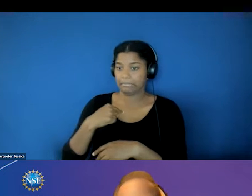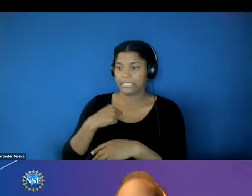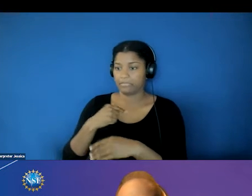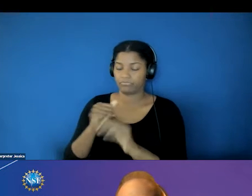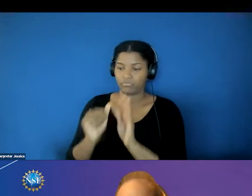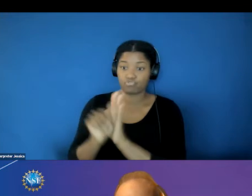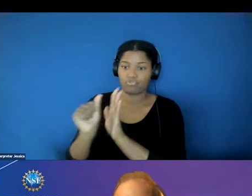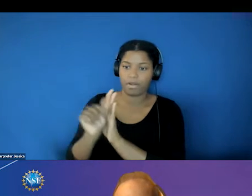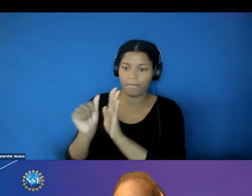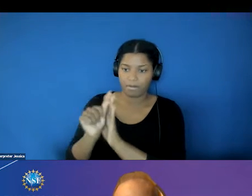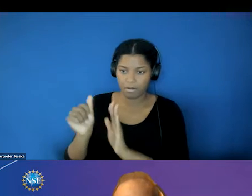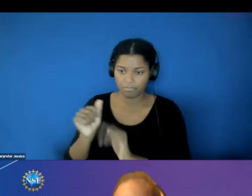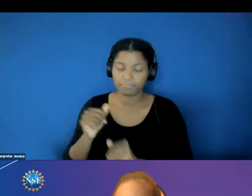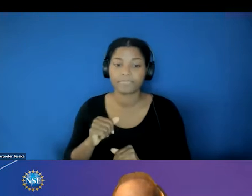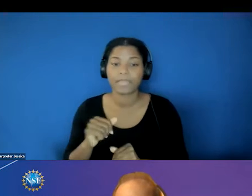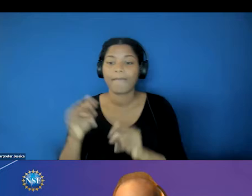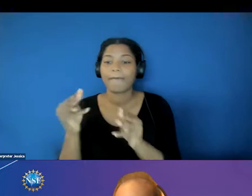Mathematical Sciences Division,